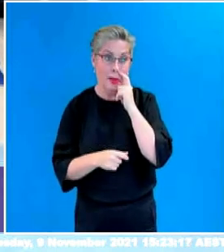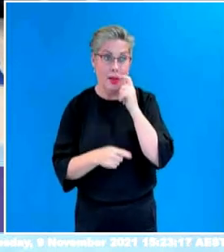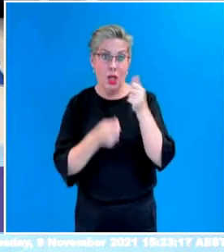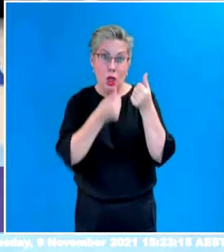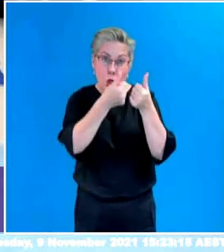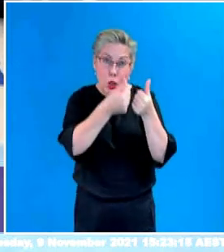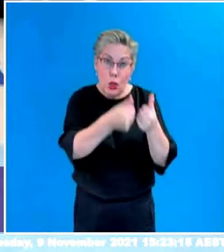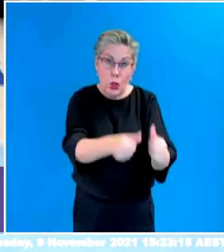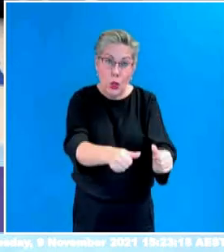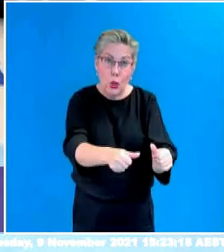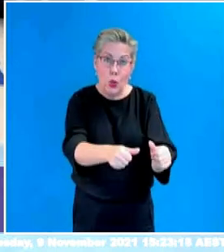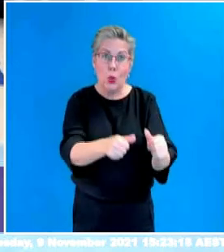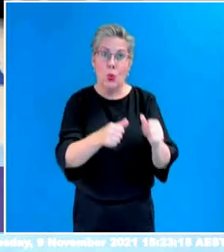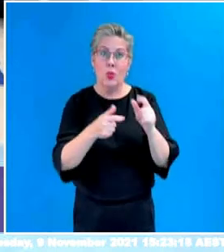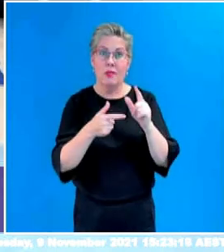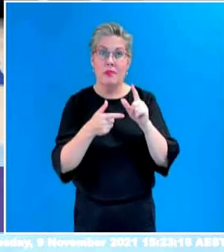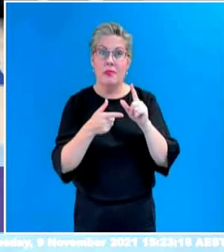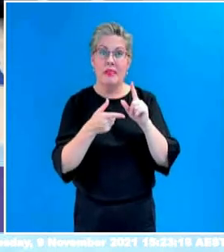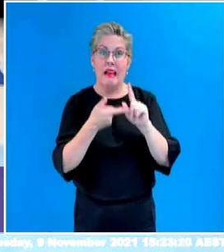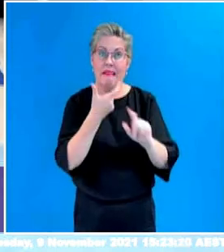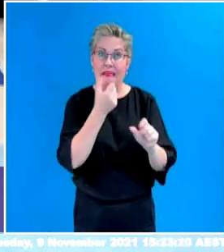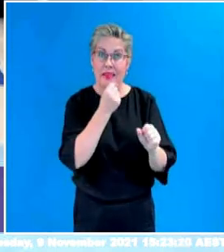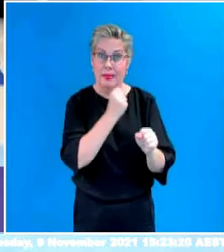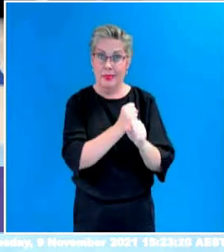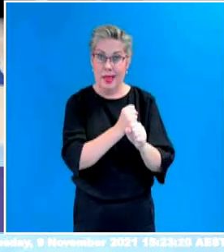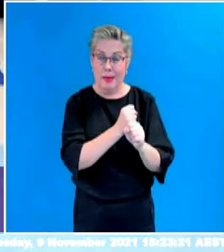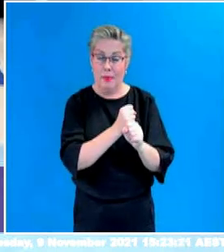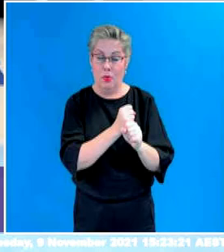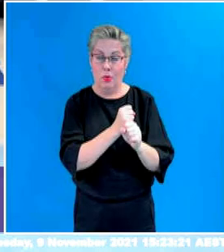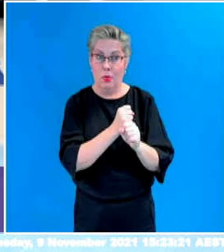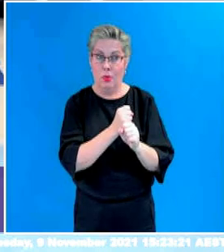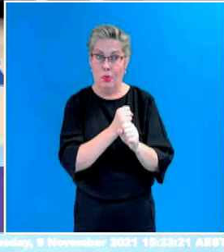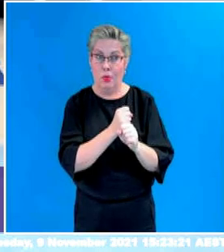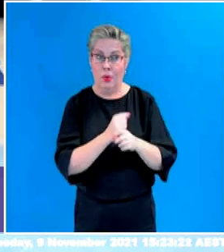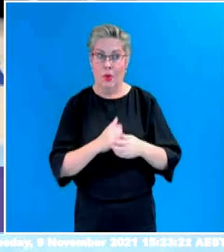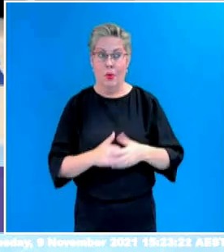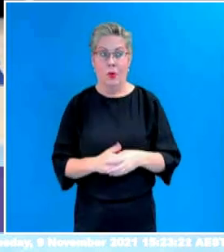they did for the Commission --- if the proposition is to say, if we take a